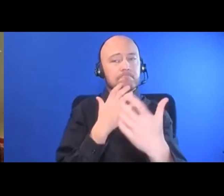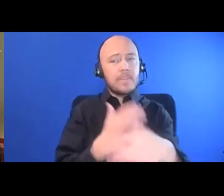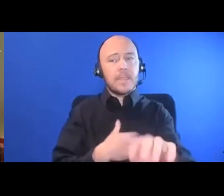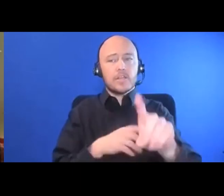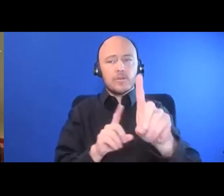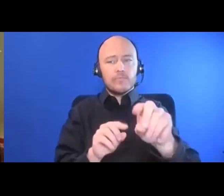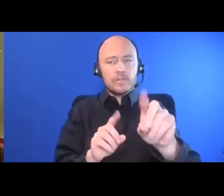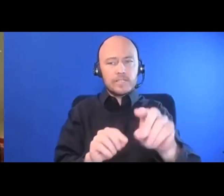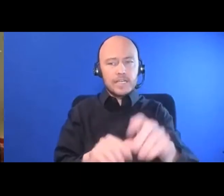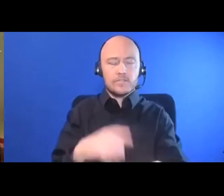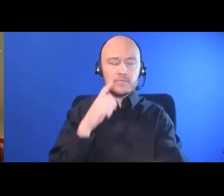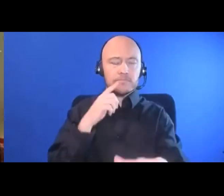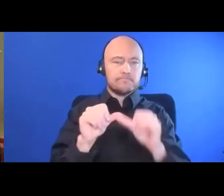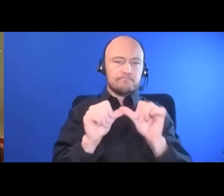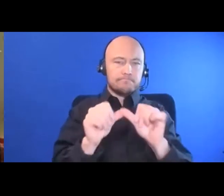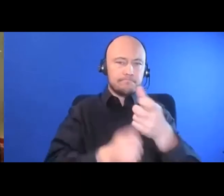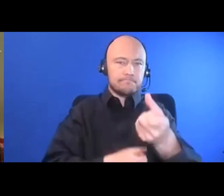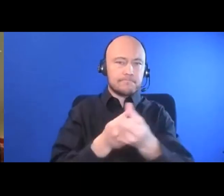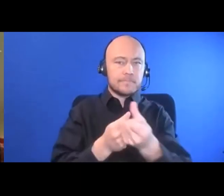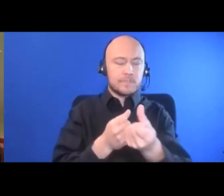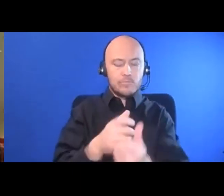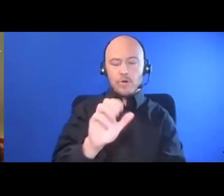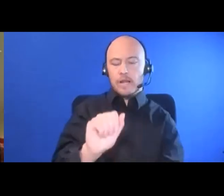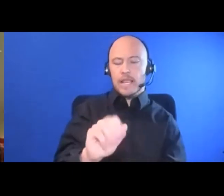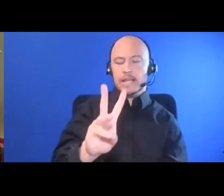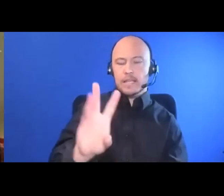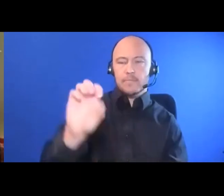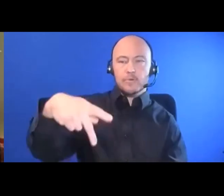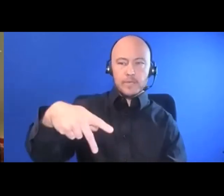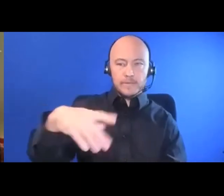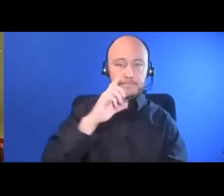and for your continued support of AWP. We hope you enjoy the event.